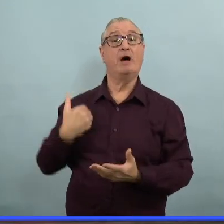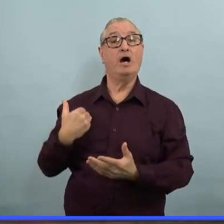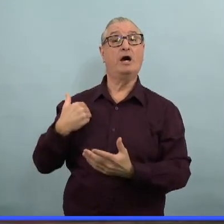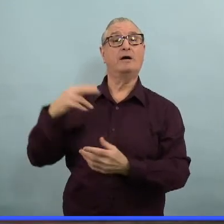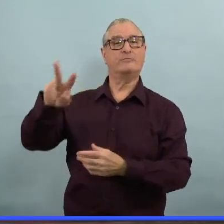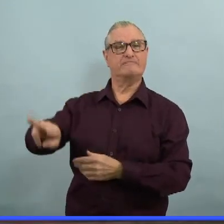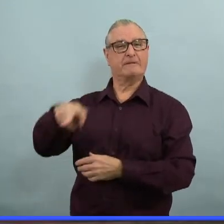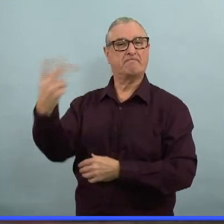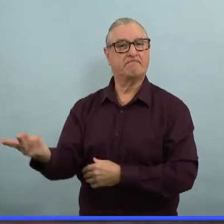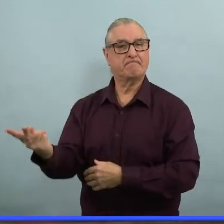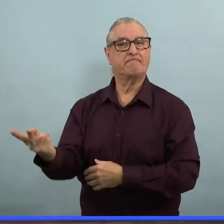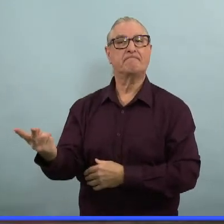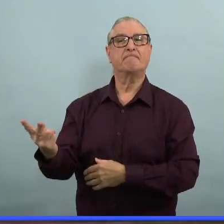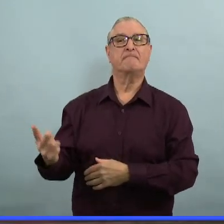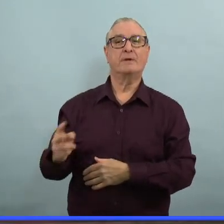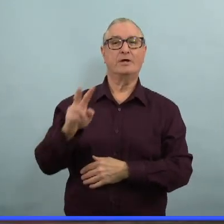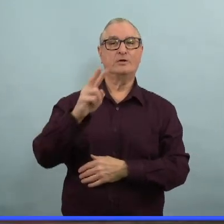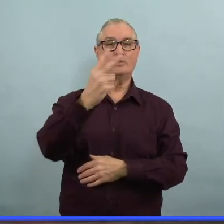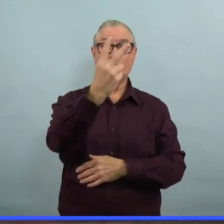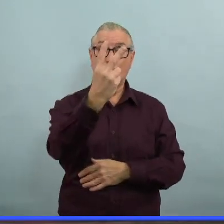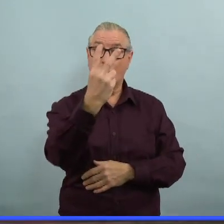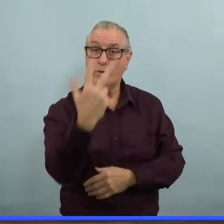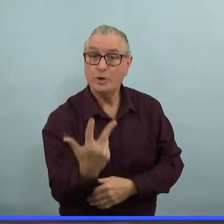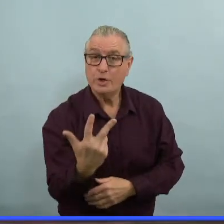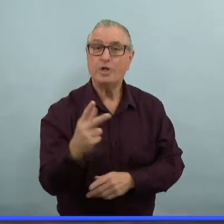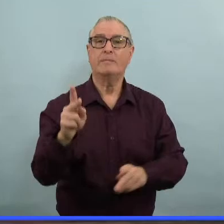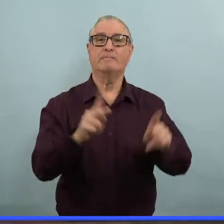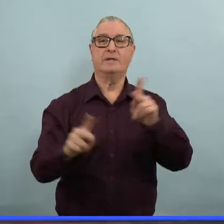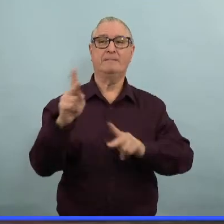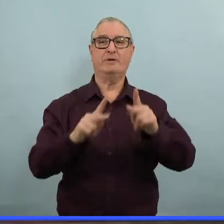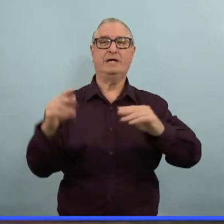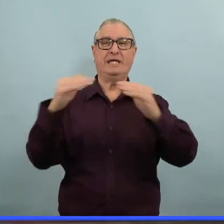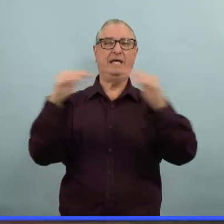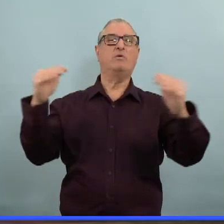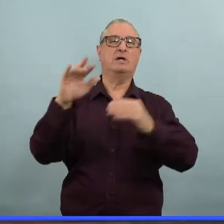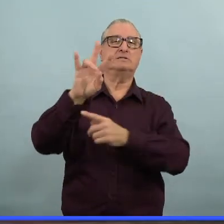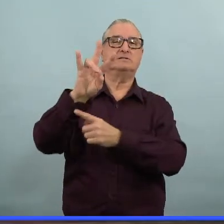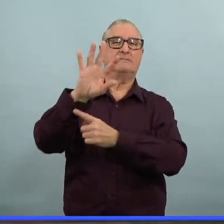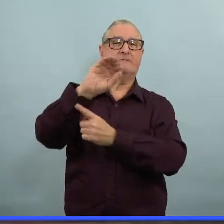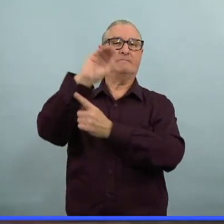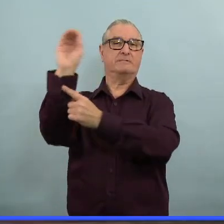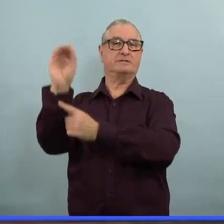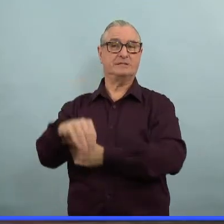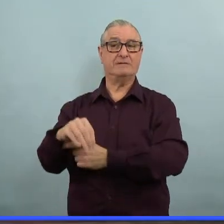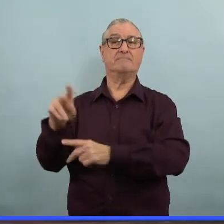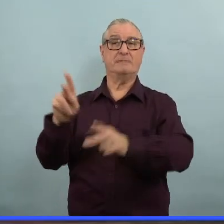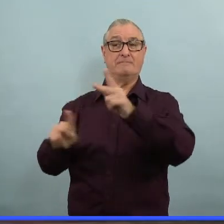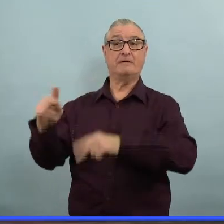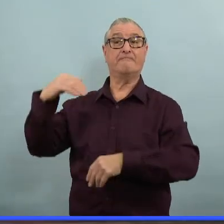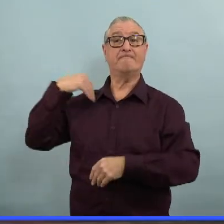people or about 70 percent of people admitted to icu are there for covet so we see that that